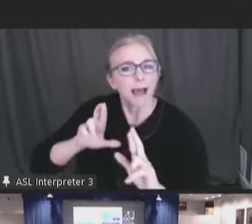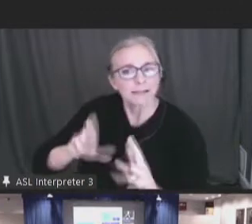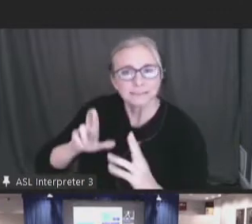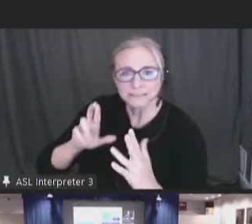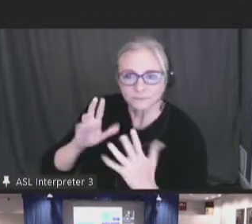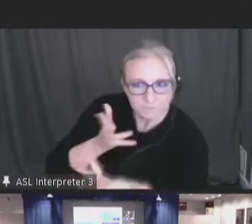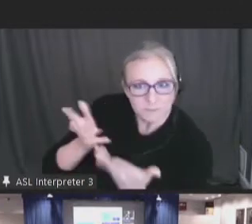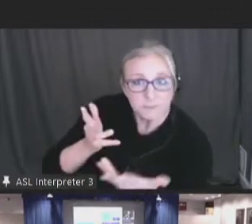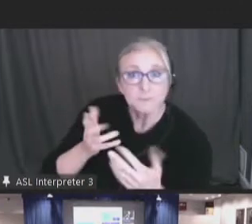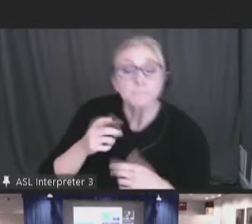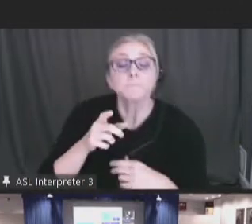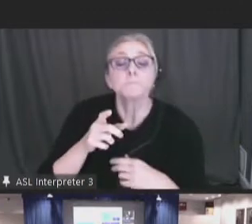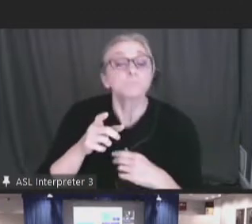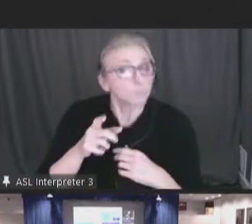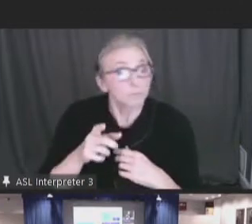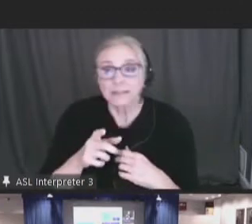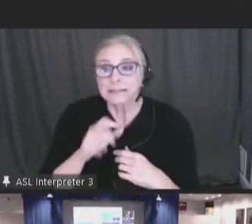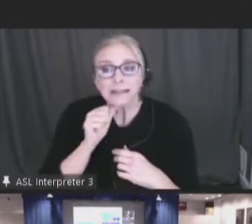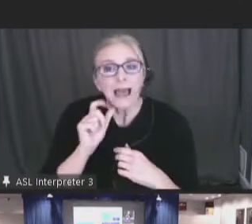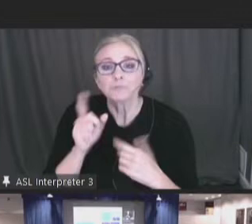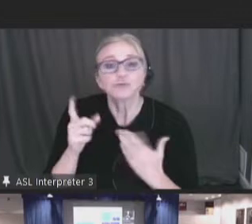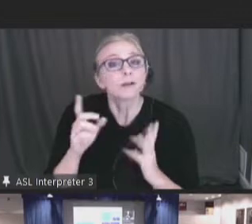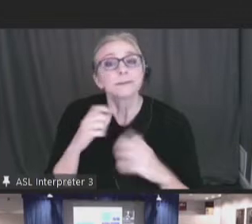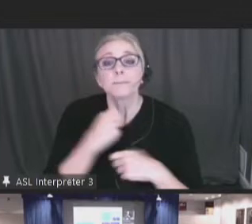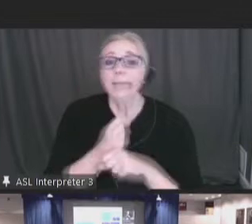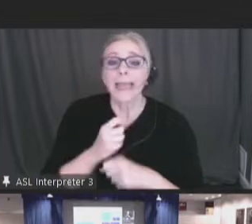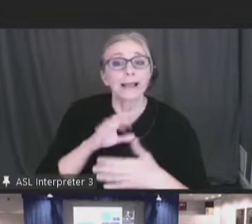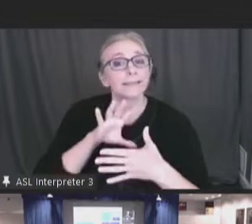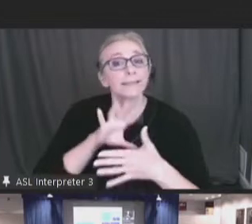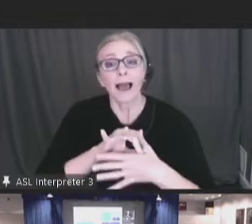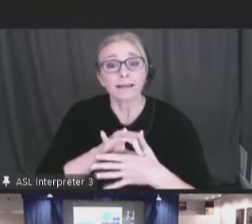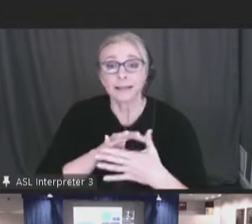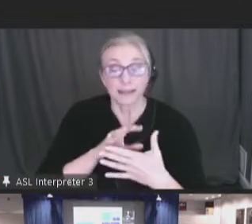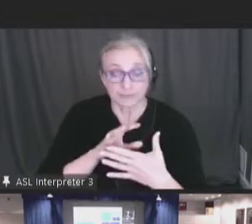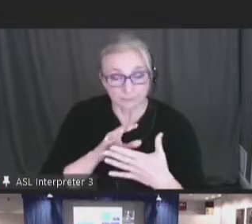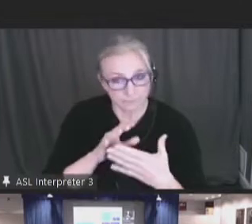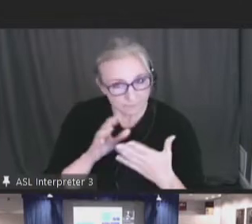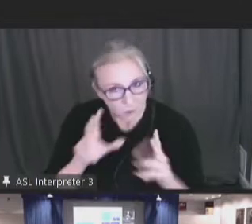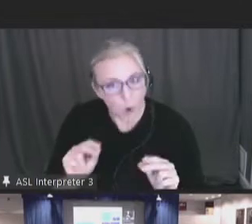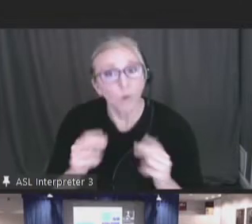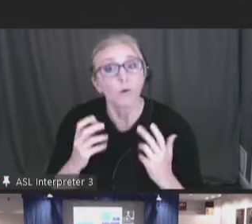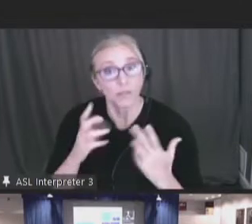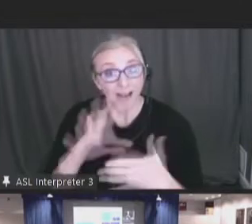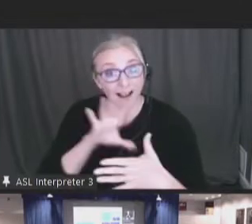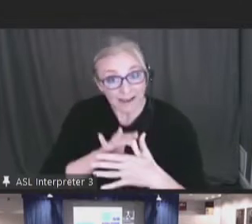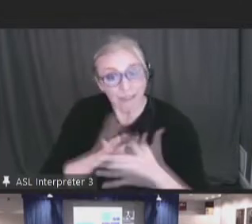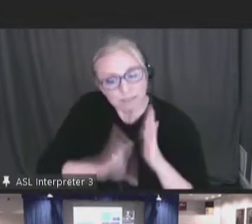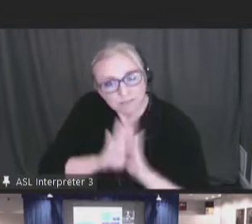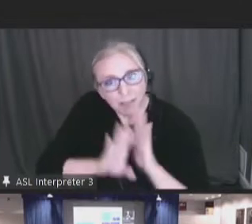You know, we didn't just create the content. We -- the content was developed in response,